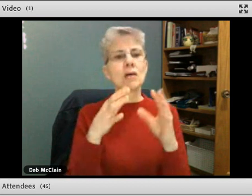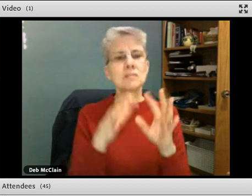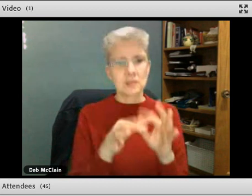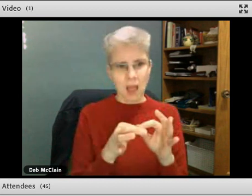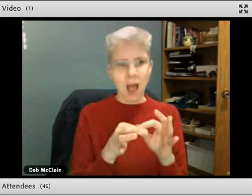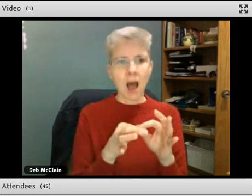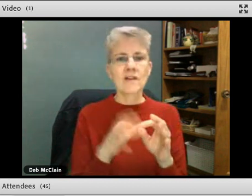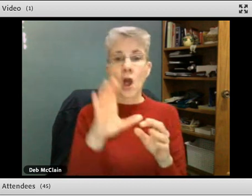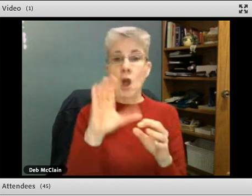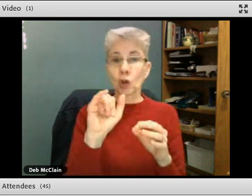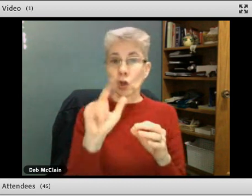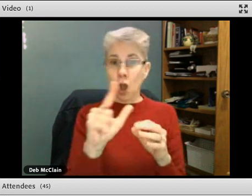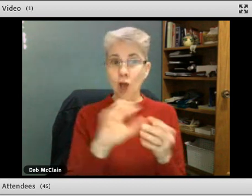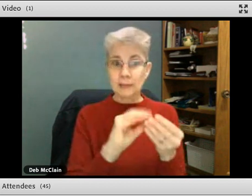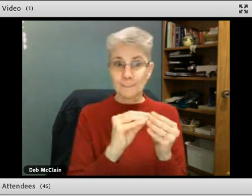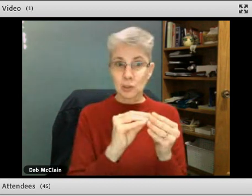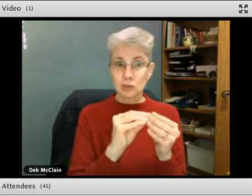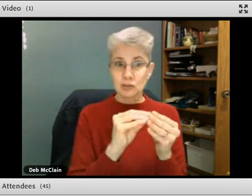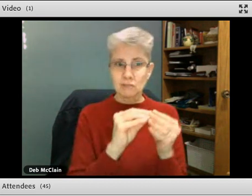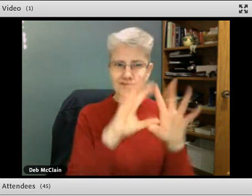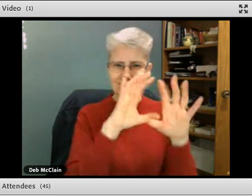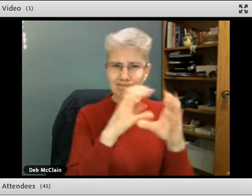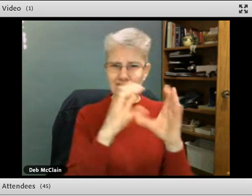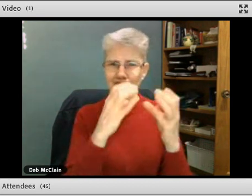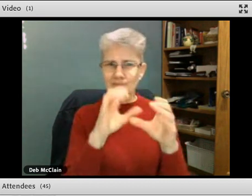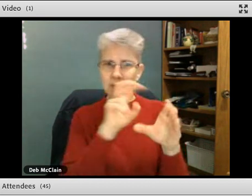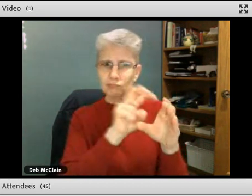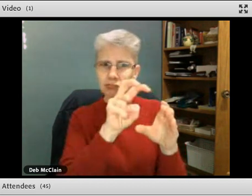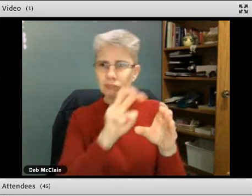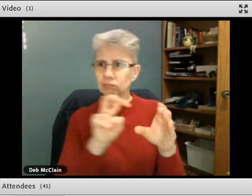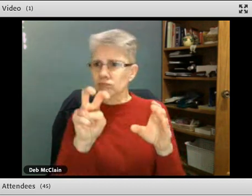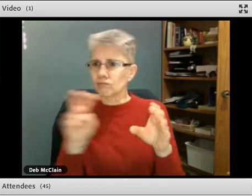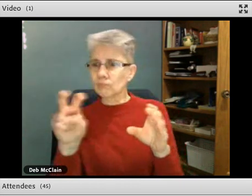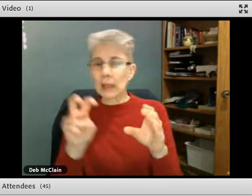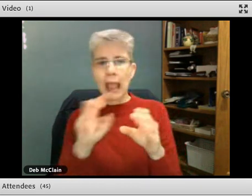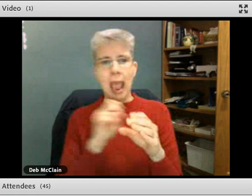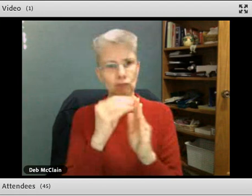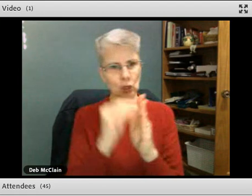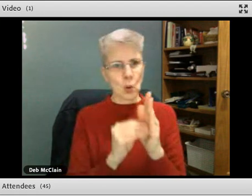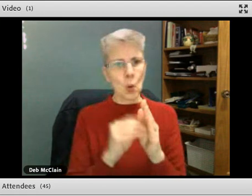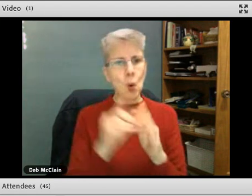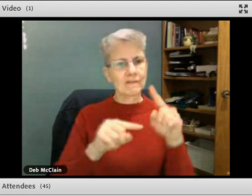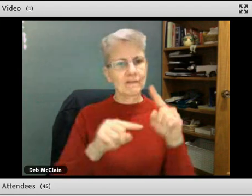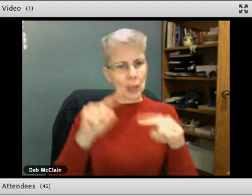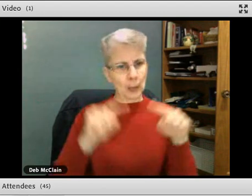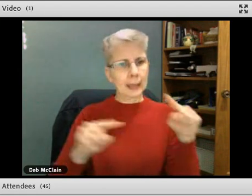into specific pieces and record the various parts of a call number.